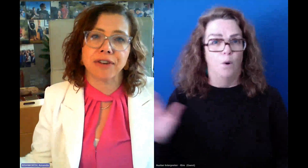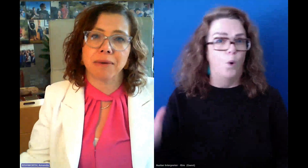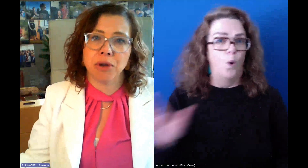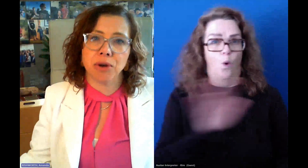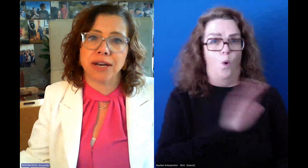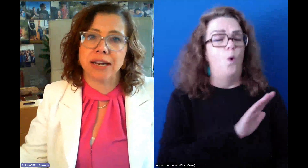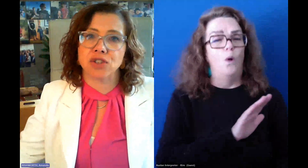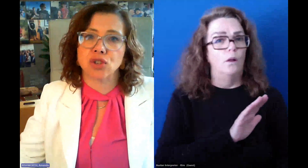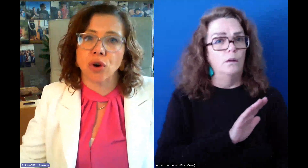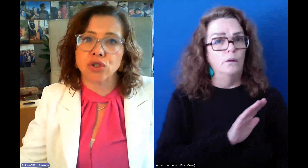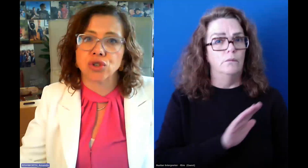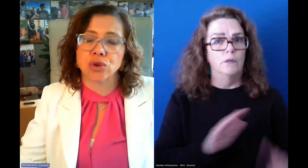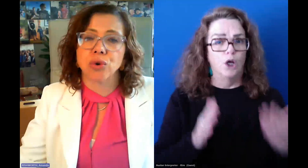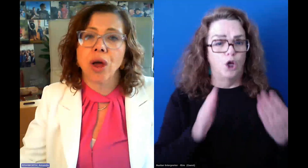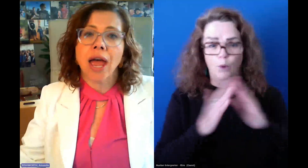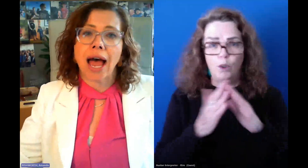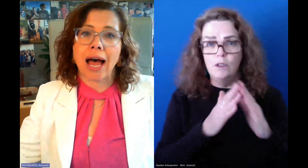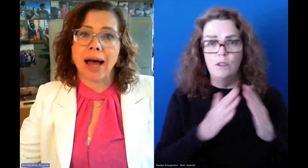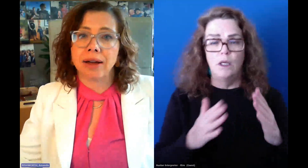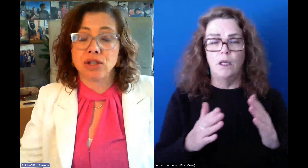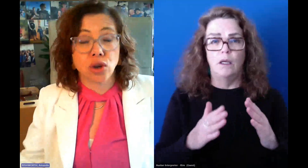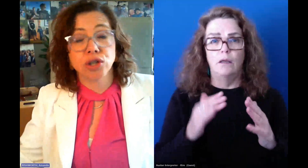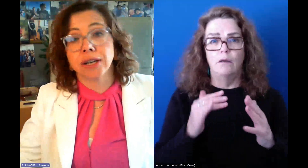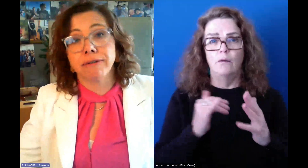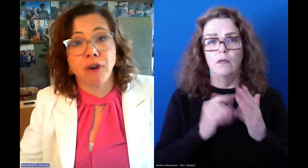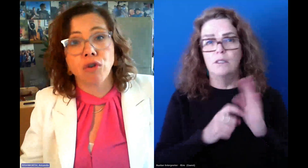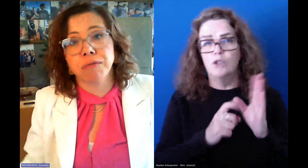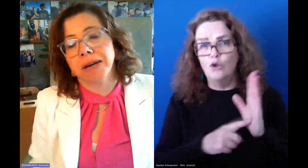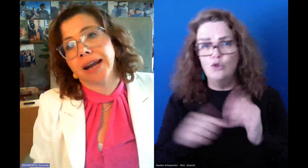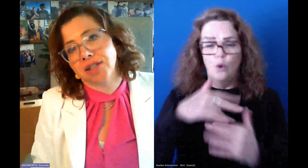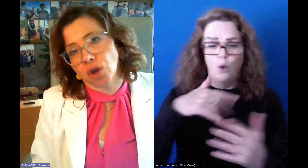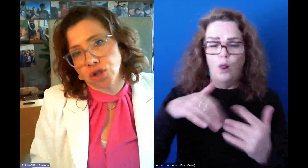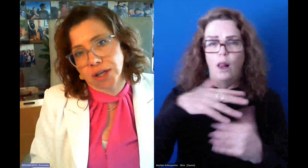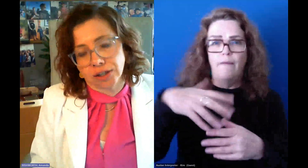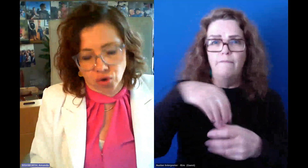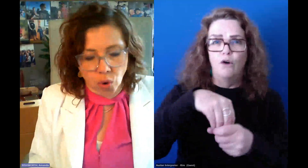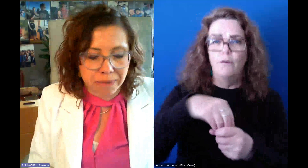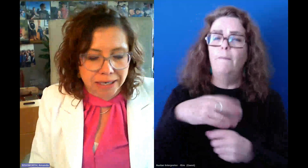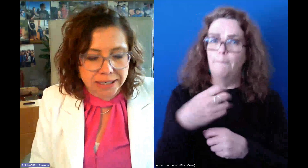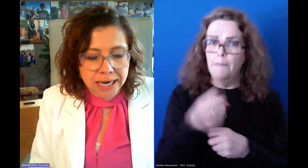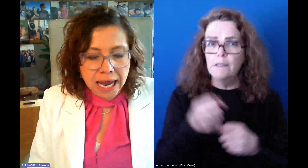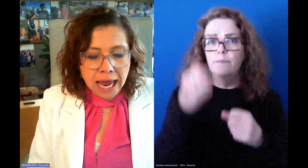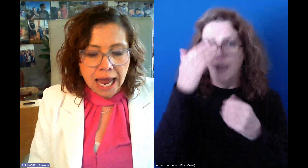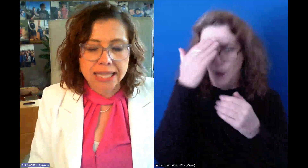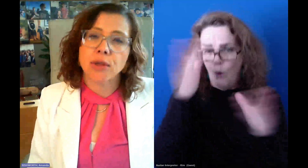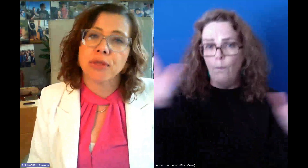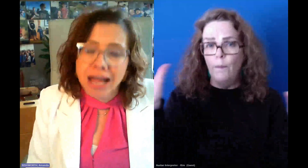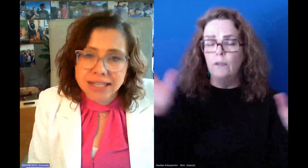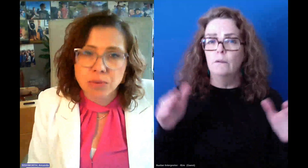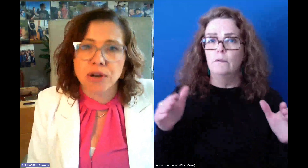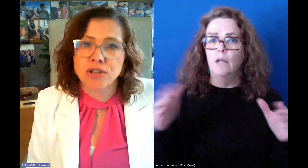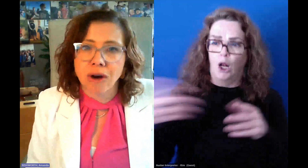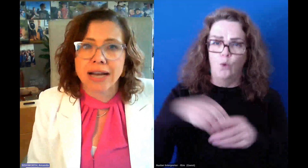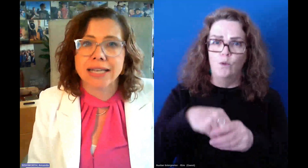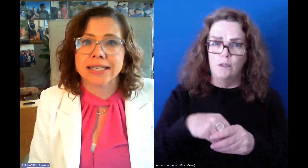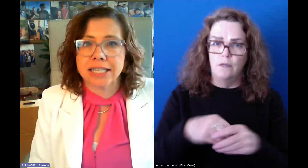of community of social involvement and social enjoyment and so that's what Australia's